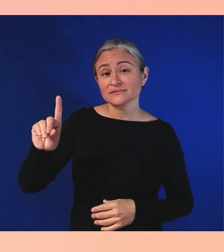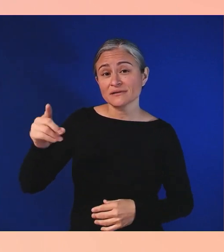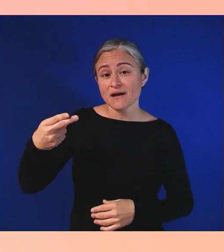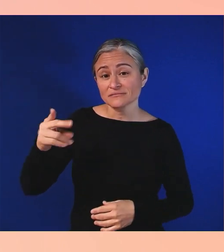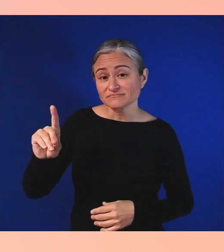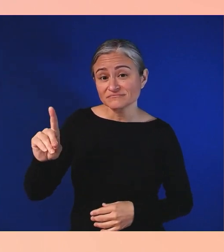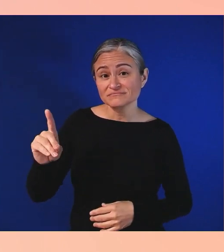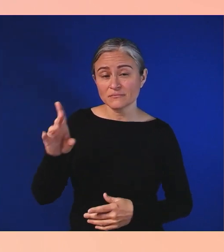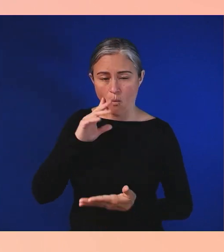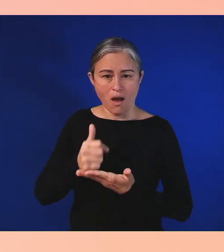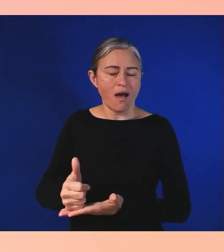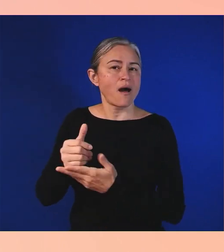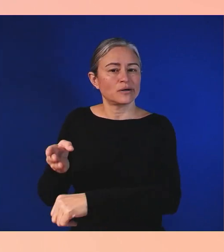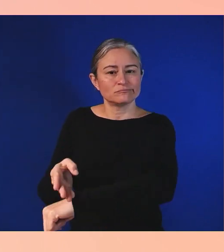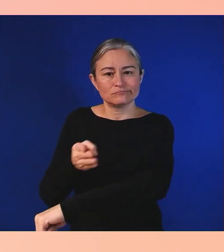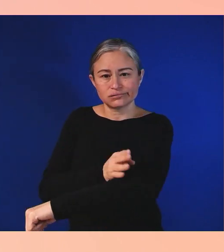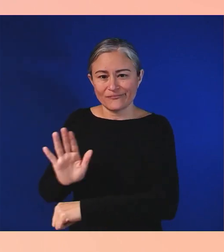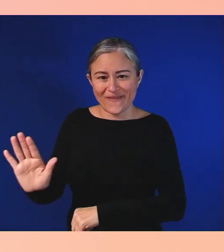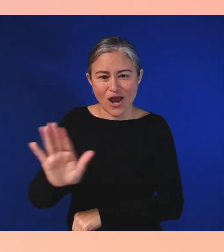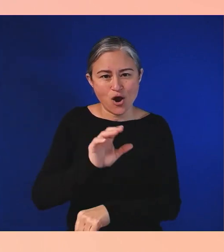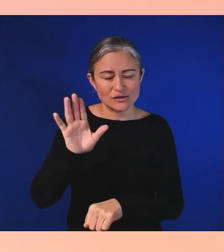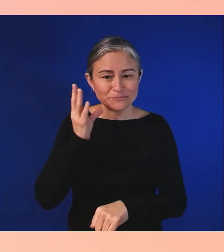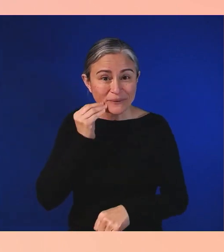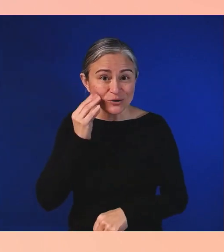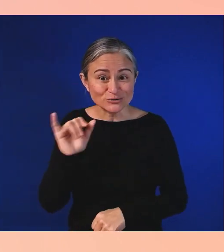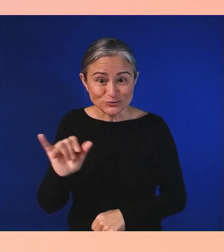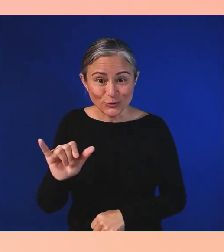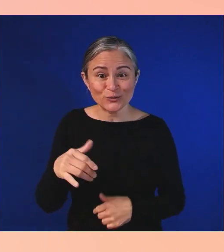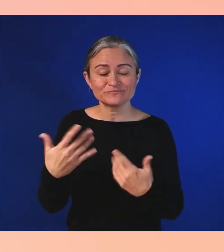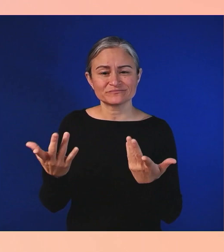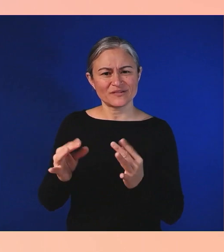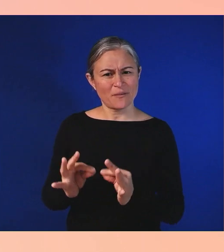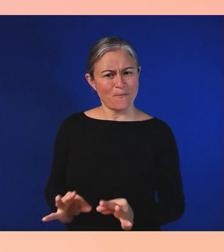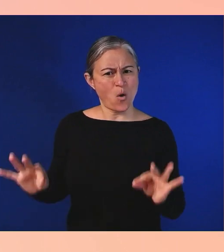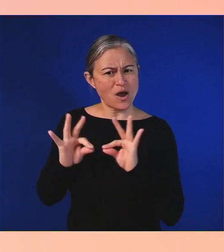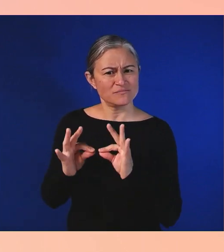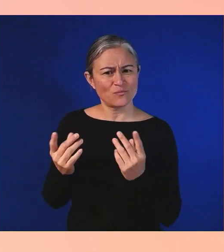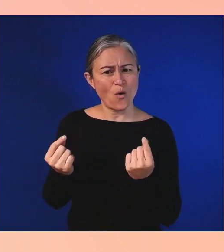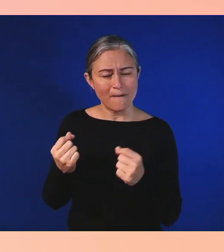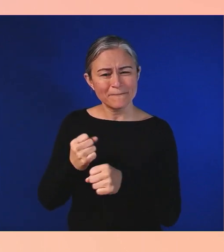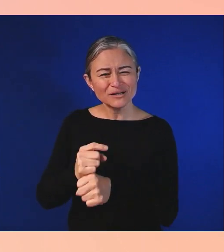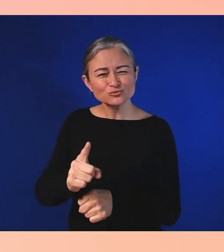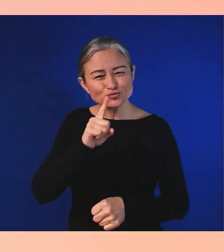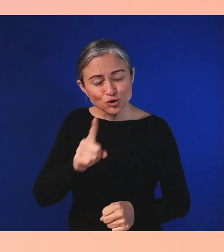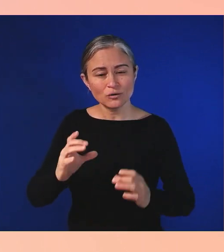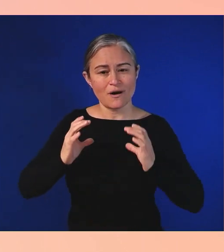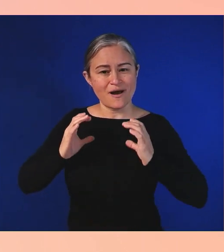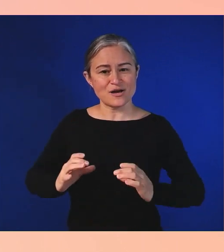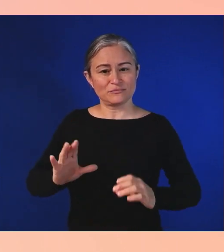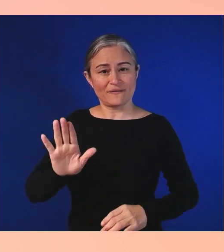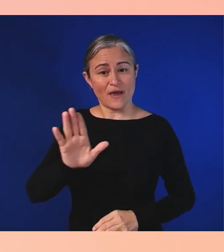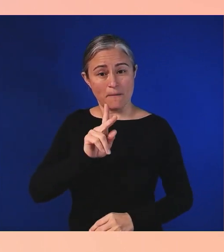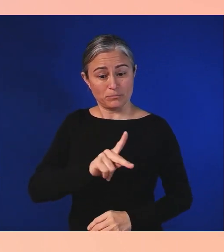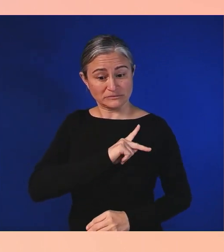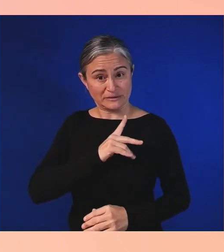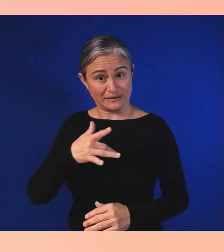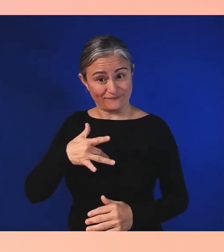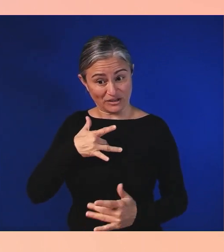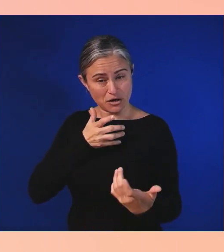and there are multiple sensory channels that we can and should address simultaneously to keep more developers informed and inflow.